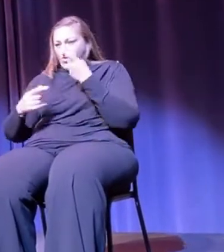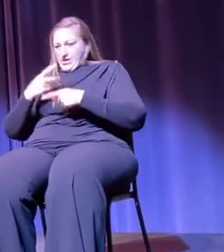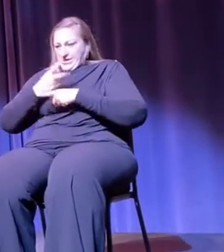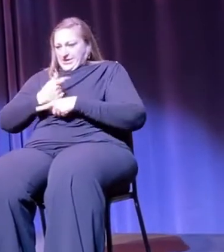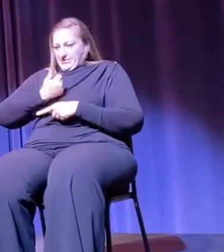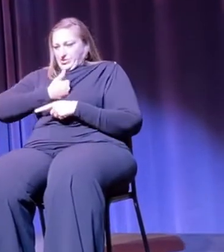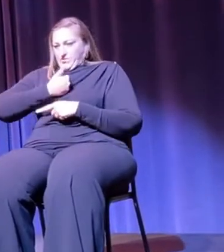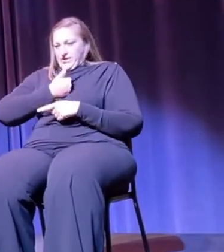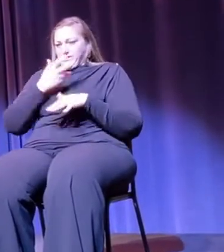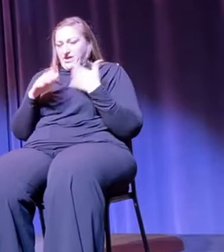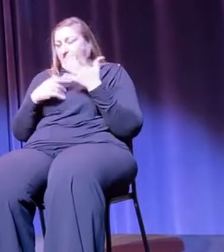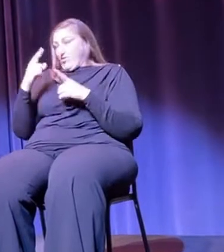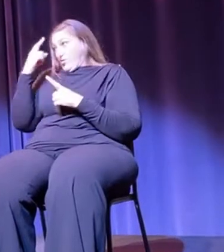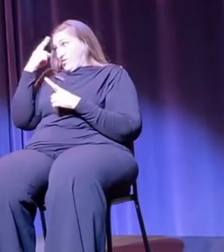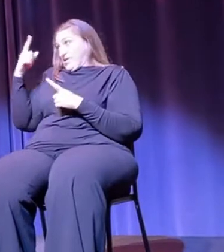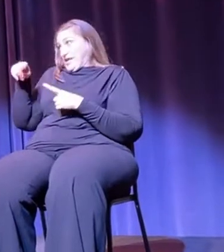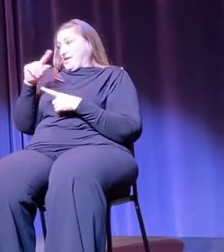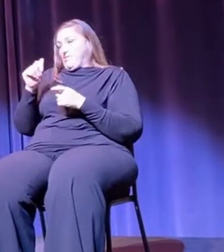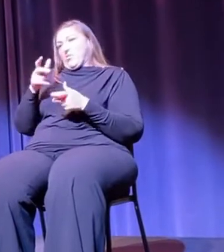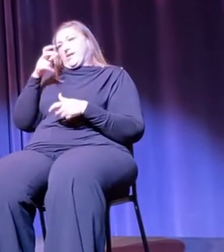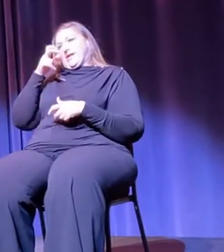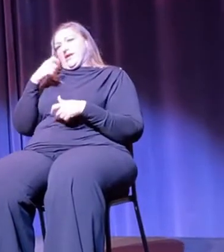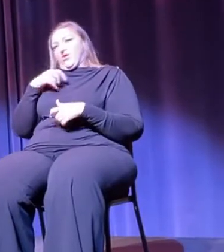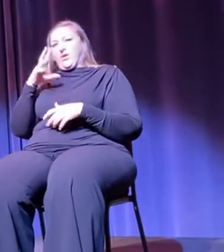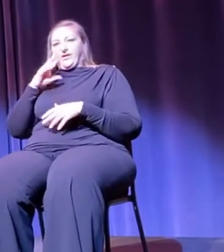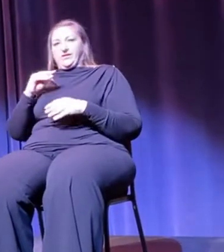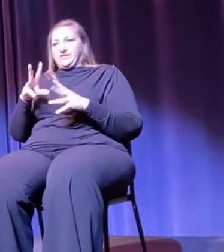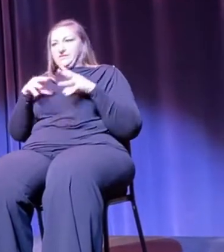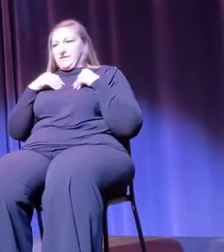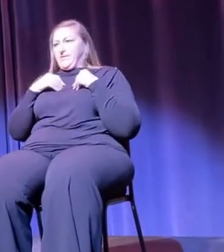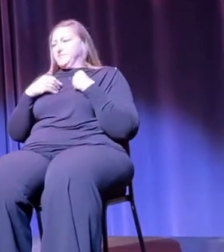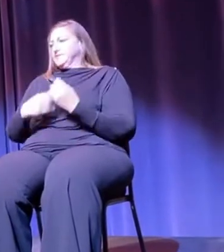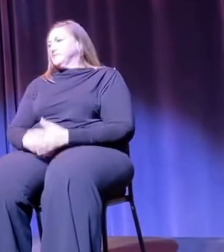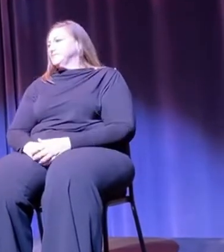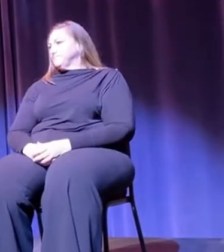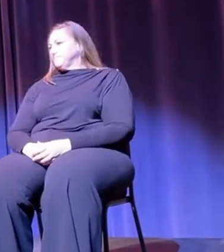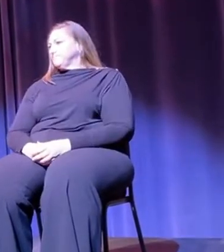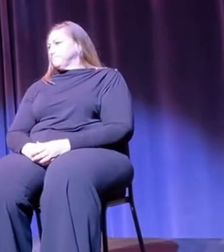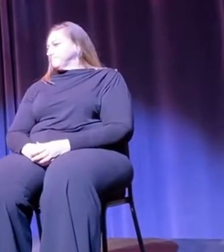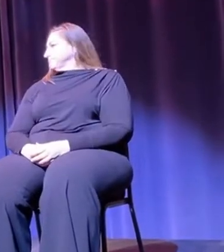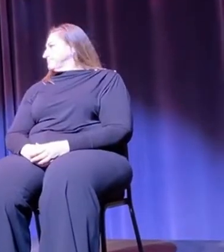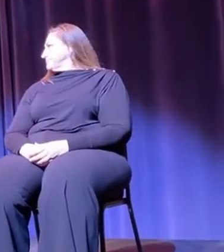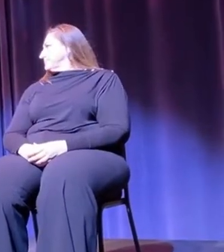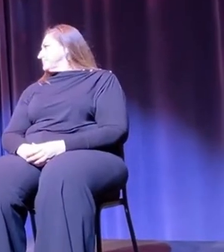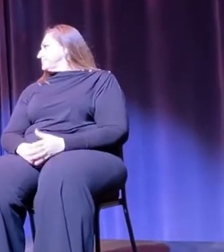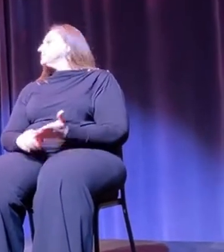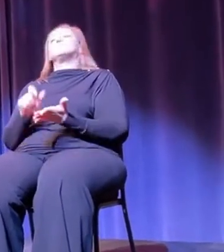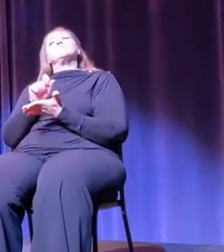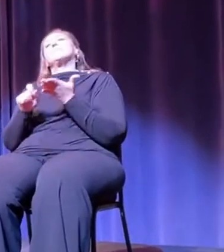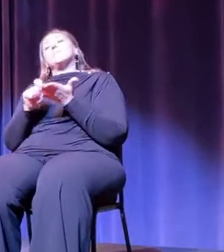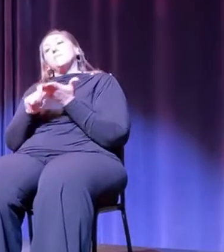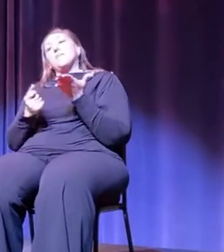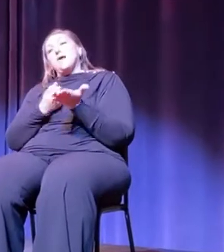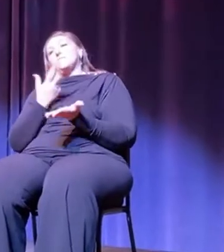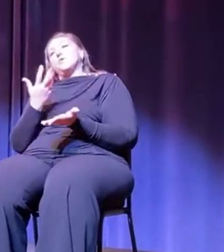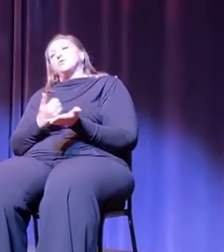and didn't think that anybody would want to hear or accept, and so for me, writing poetry is also a connection